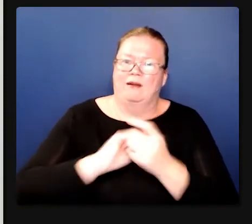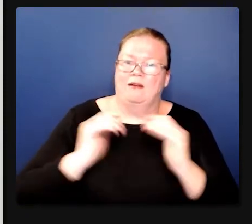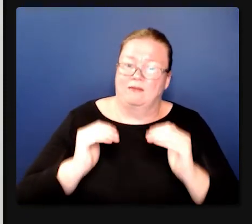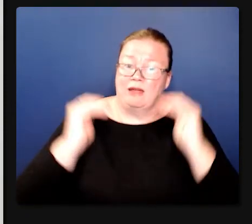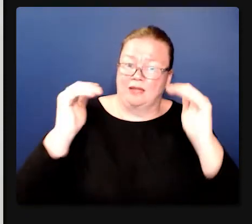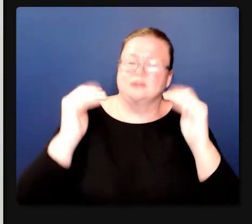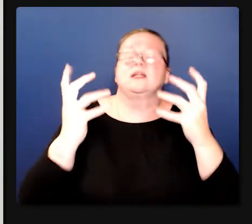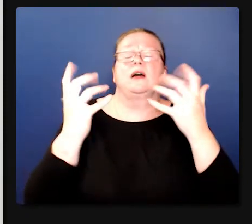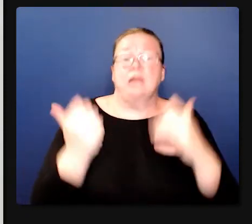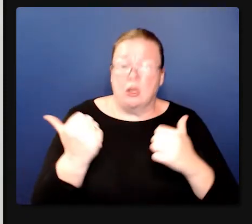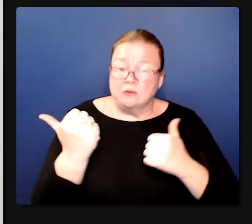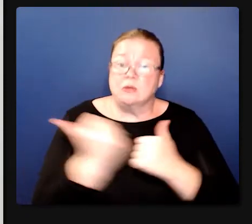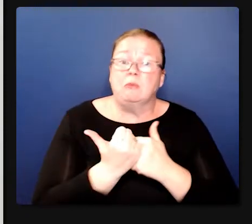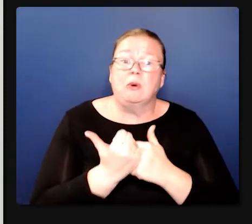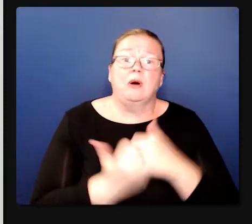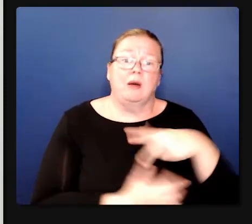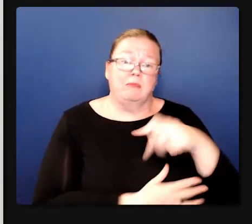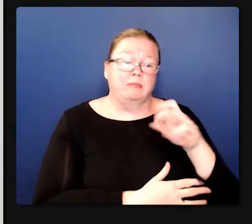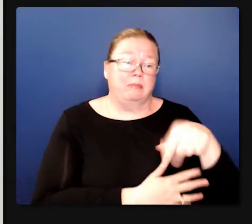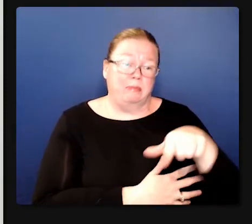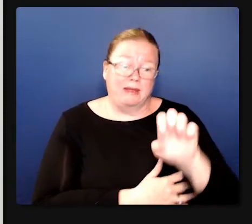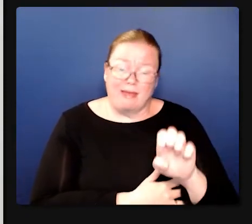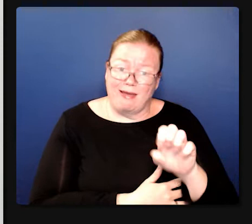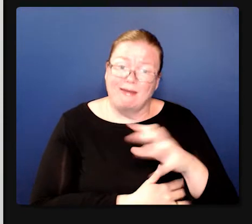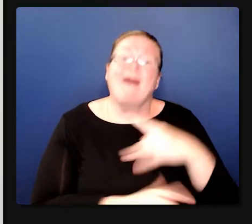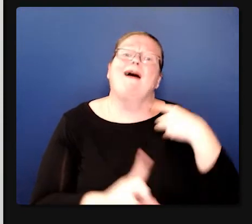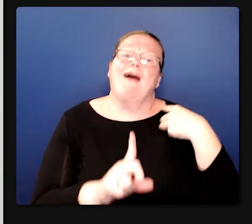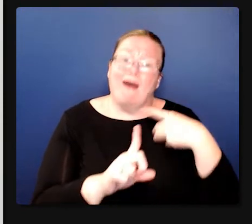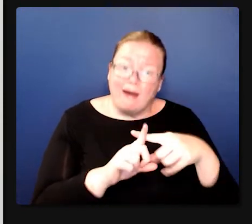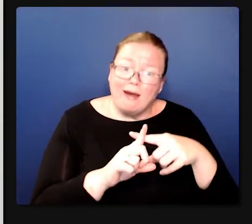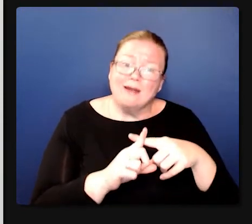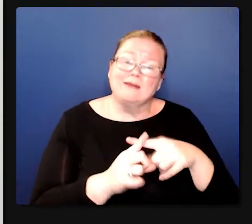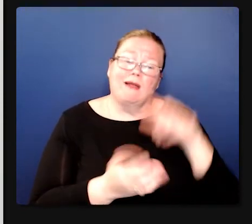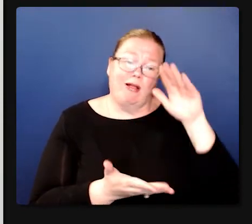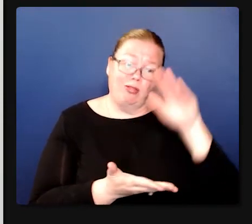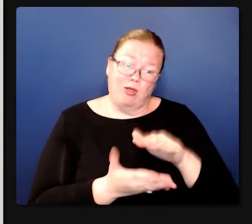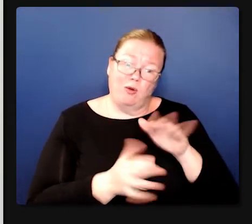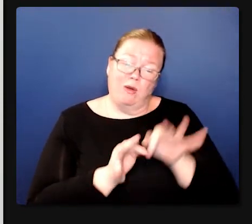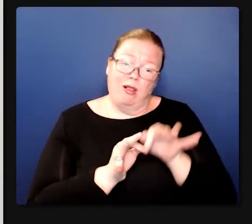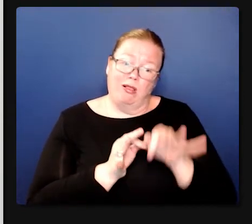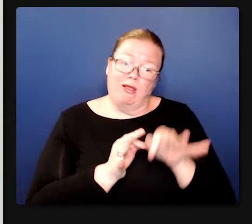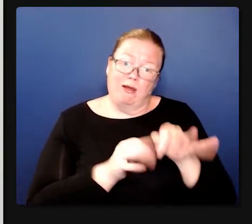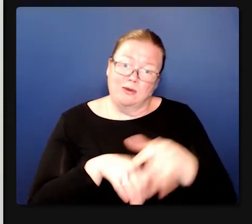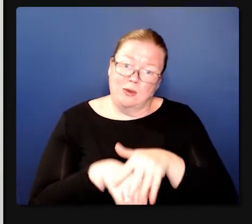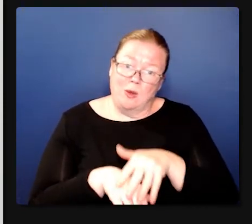We now support Parque format, and we all come with a lower latency and lower cost